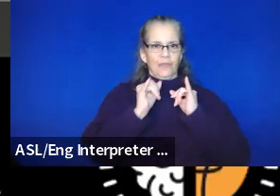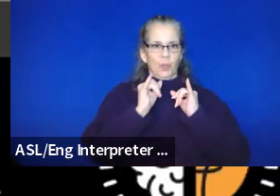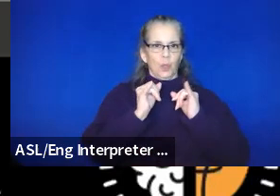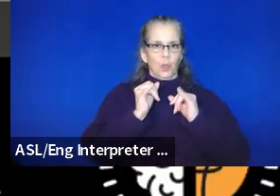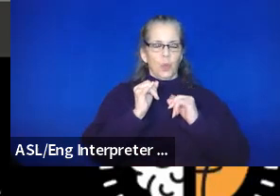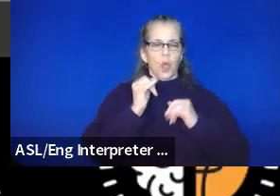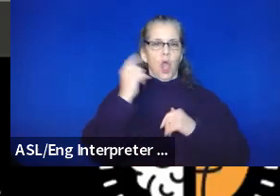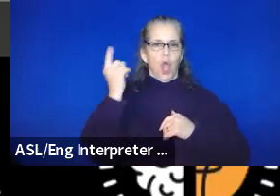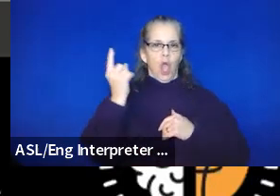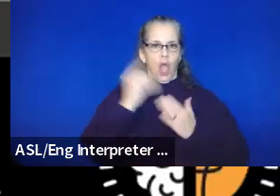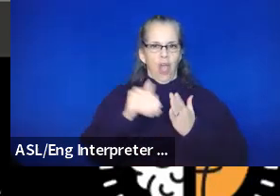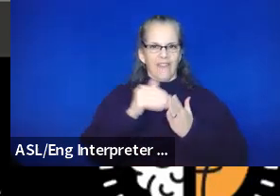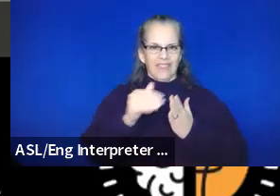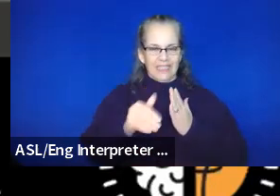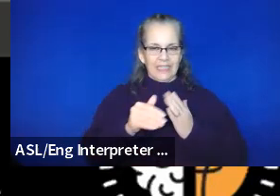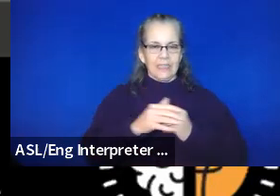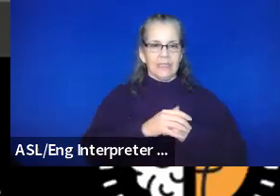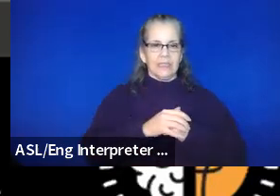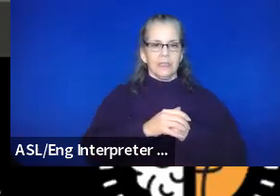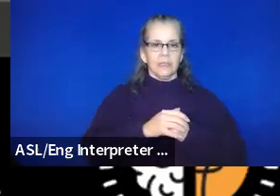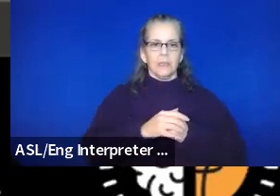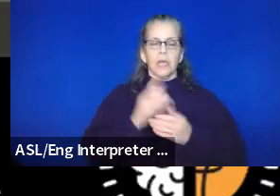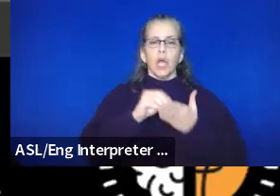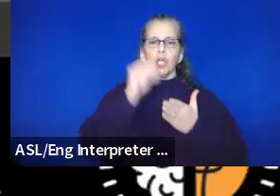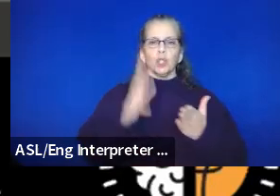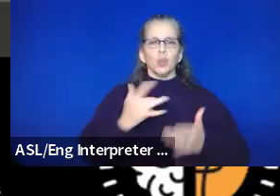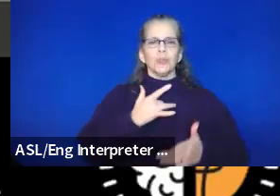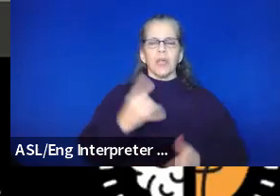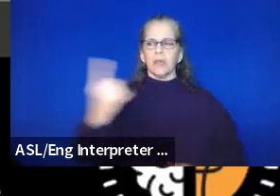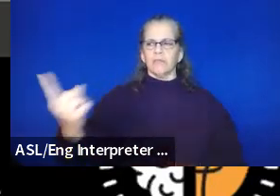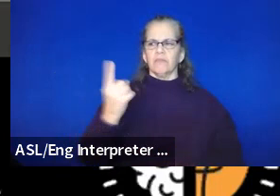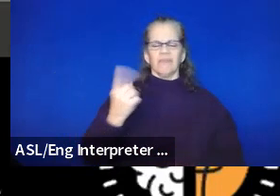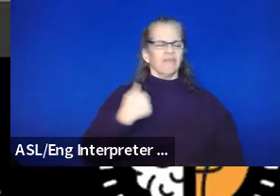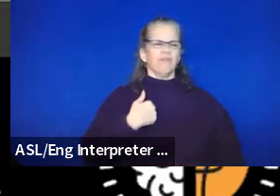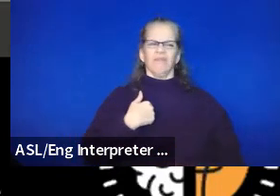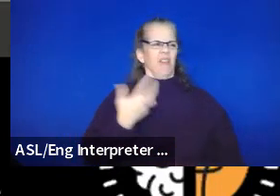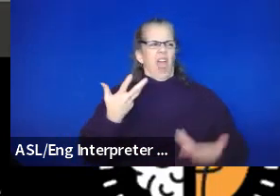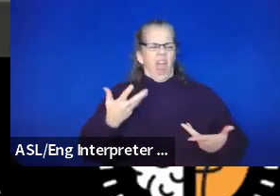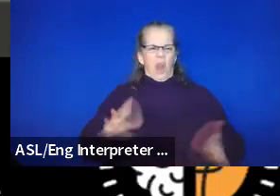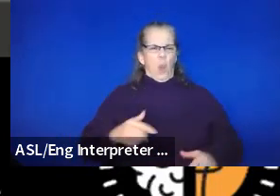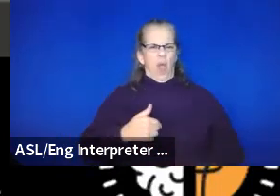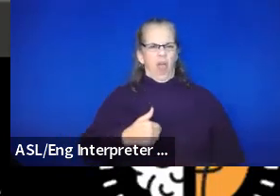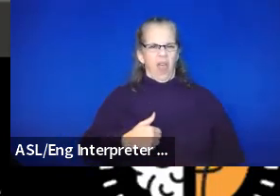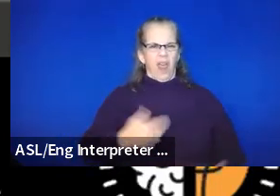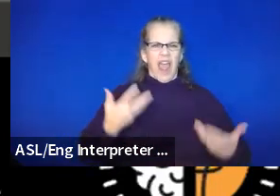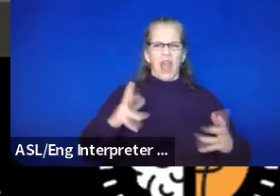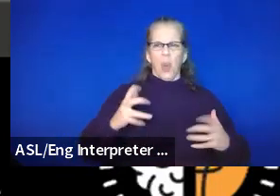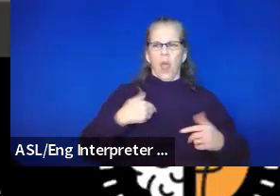until it's second nature. And these students often come back and say that they don't want to do that, they don't want to seem contrived, and I tell them the